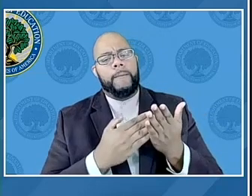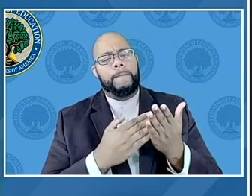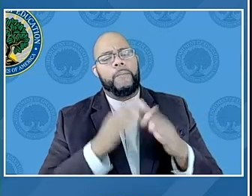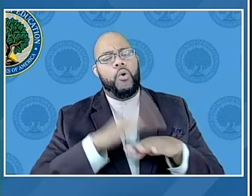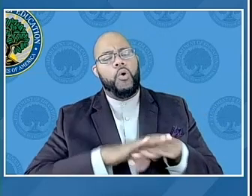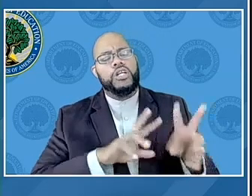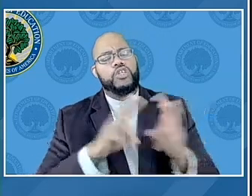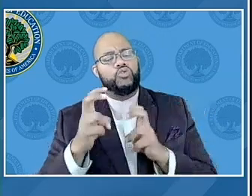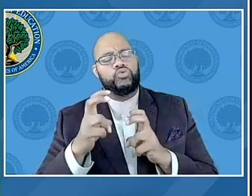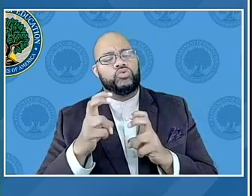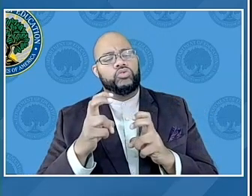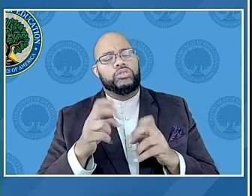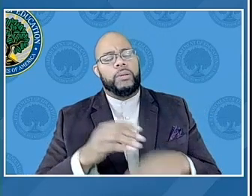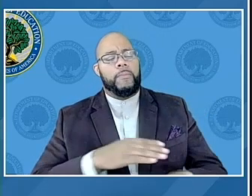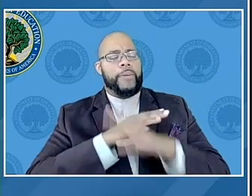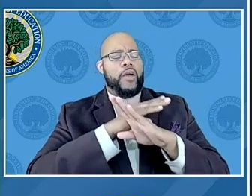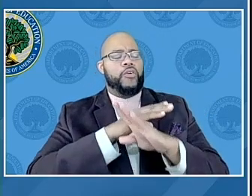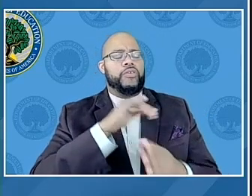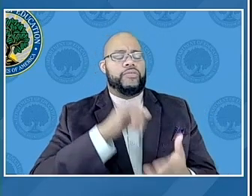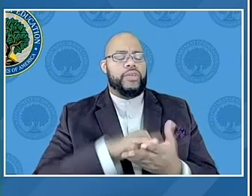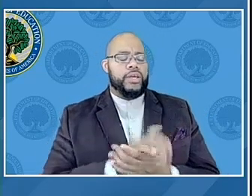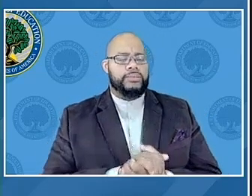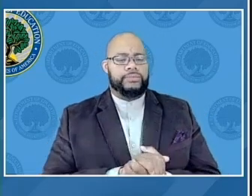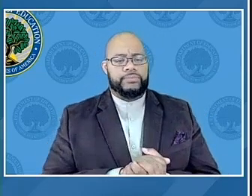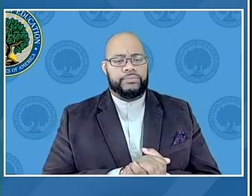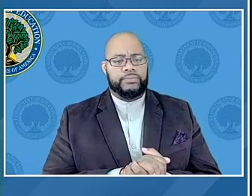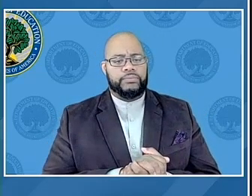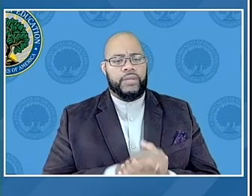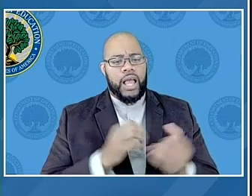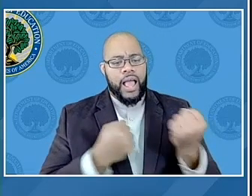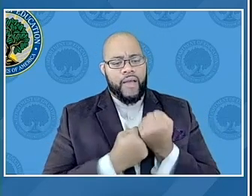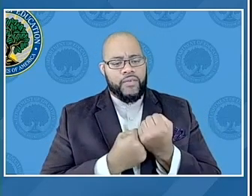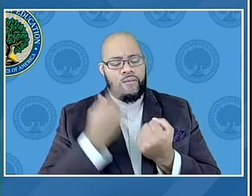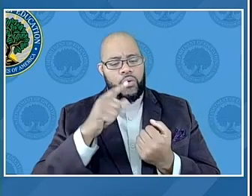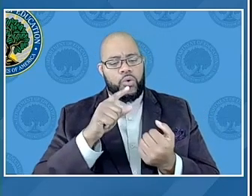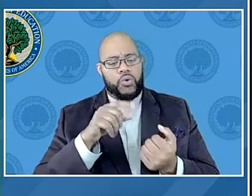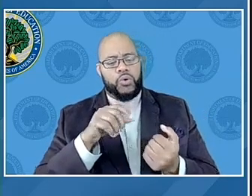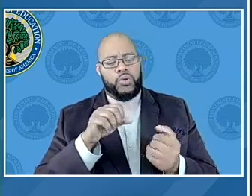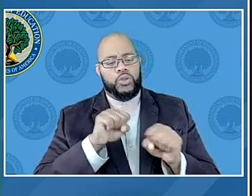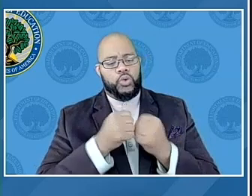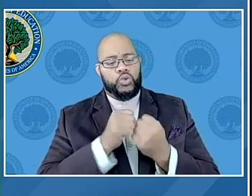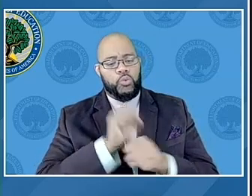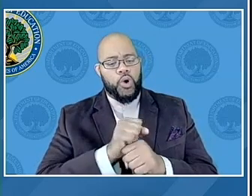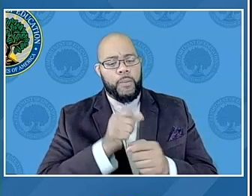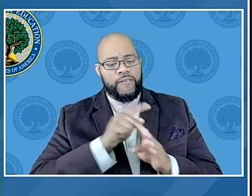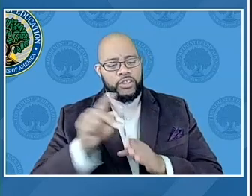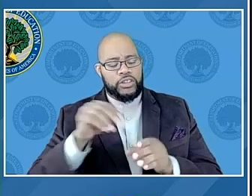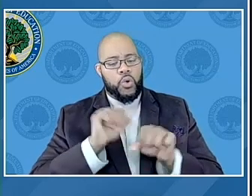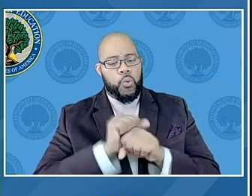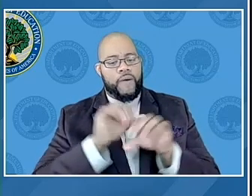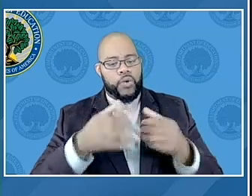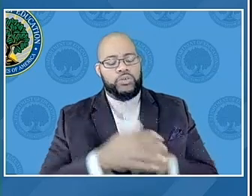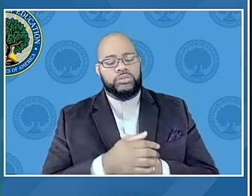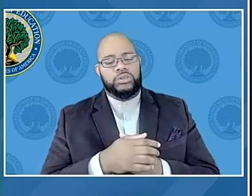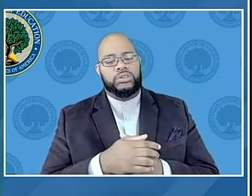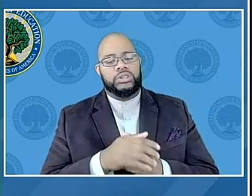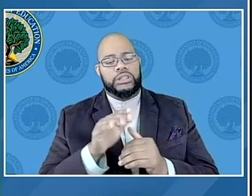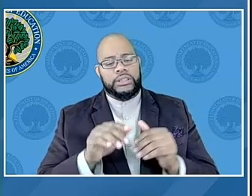barriers that I'm advocating on behalf of the social work profession and our workforce have surfaced to the National